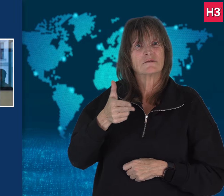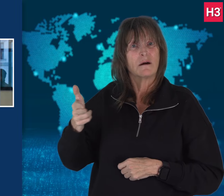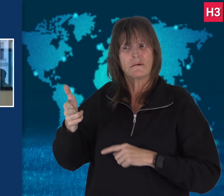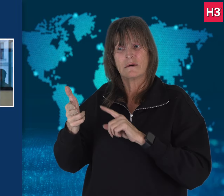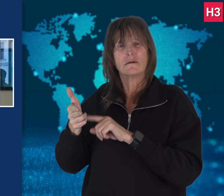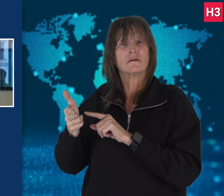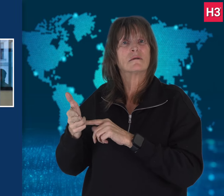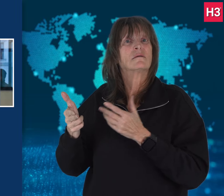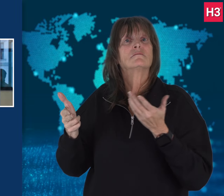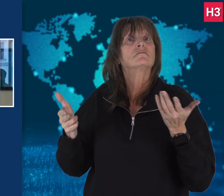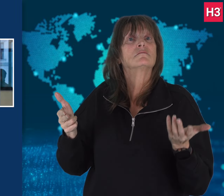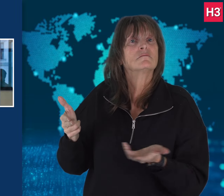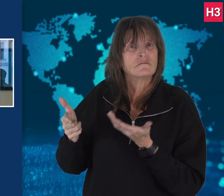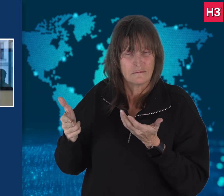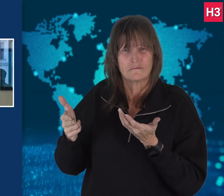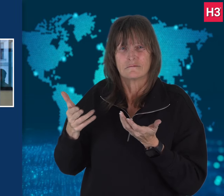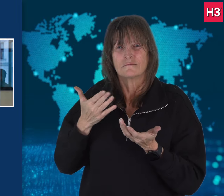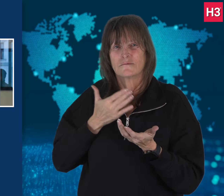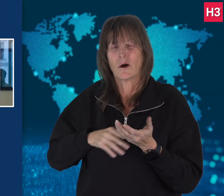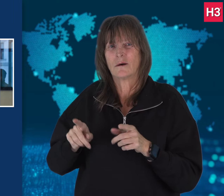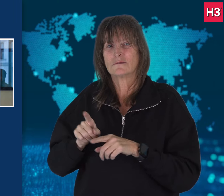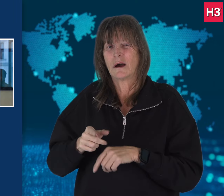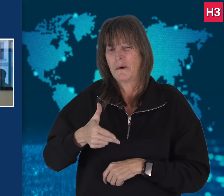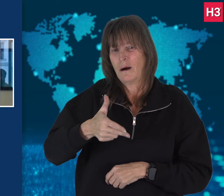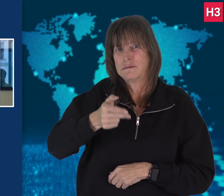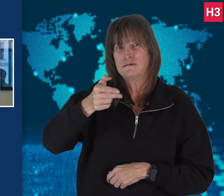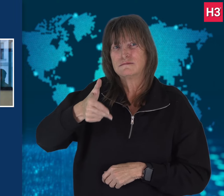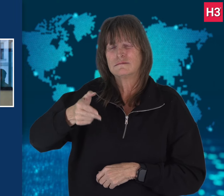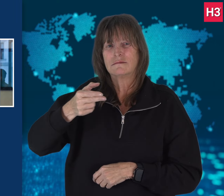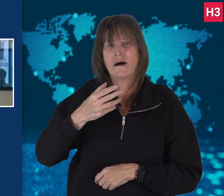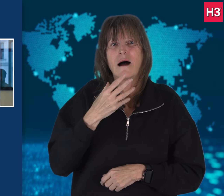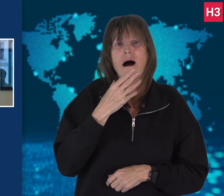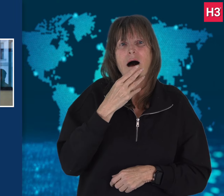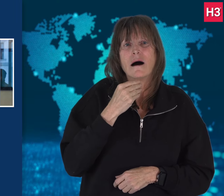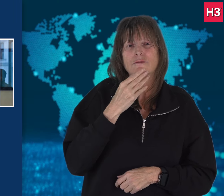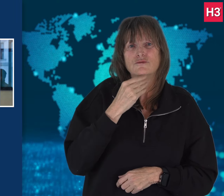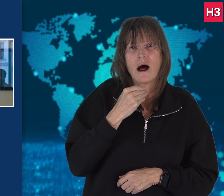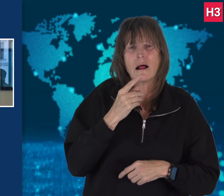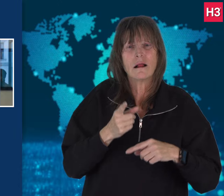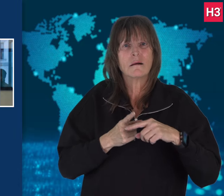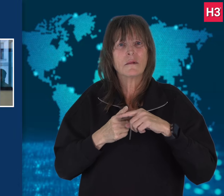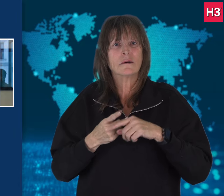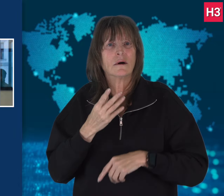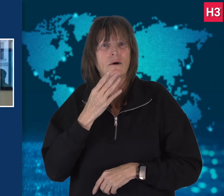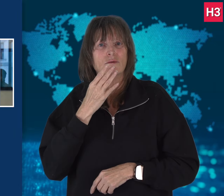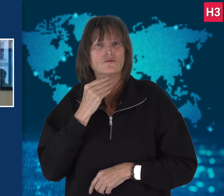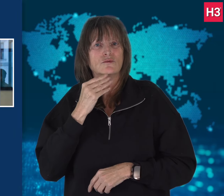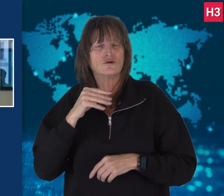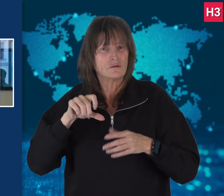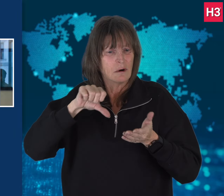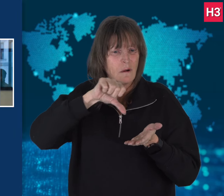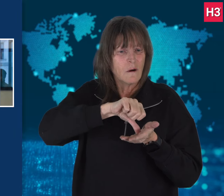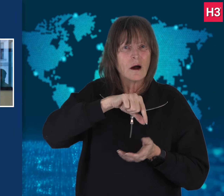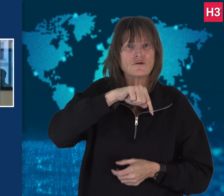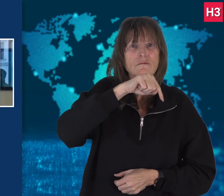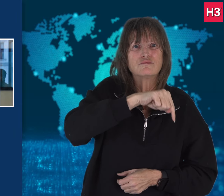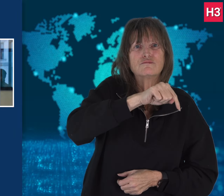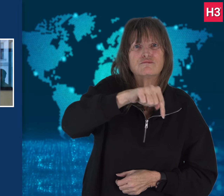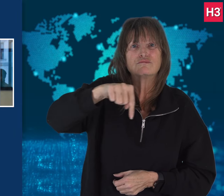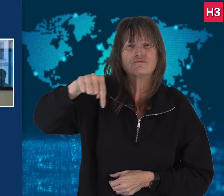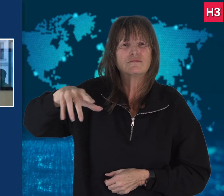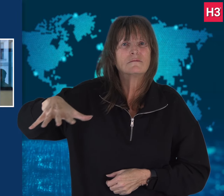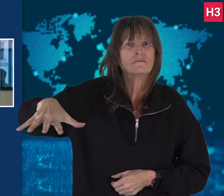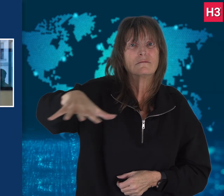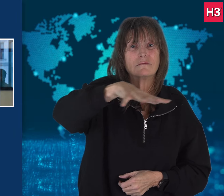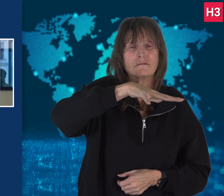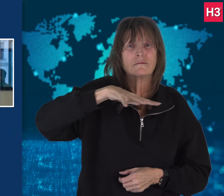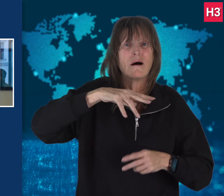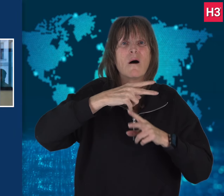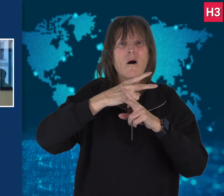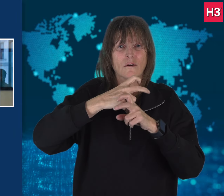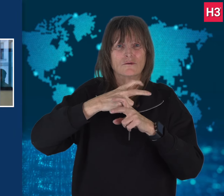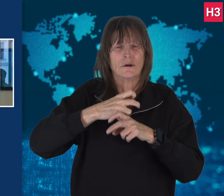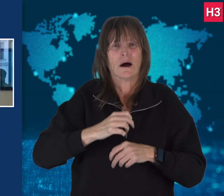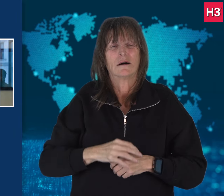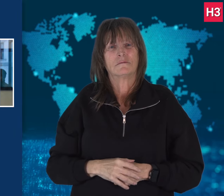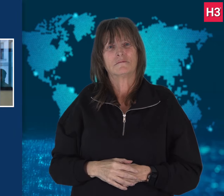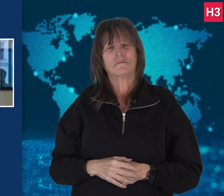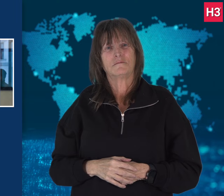these weapons were meant for attacks on Israeli and Jewish locations